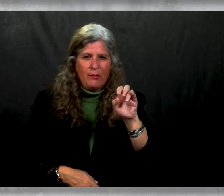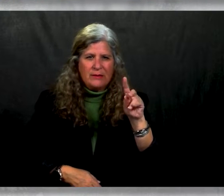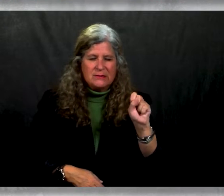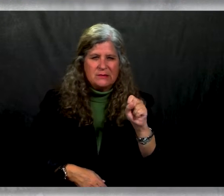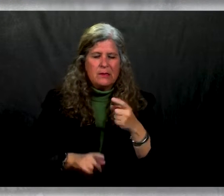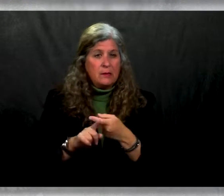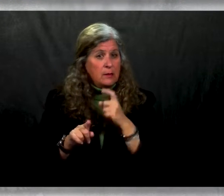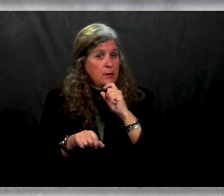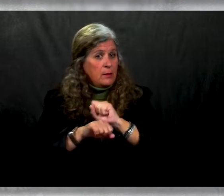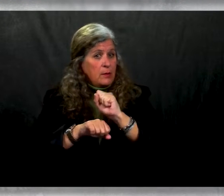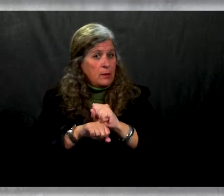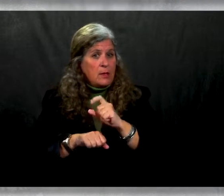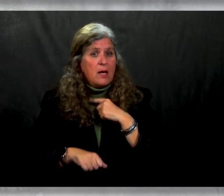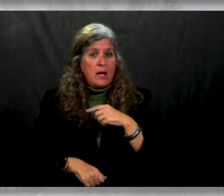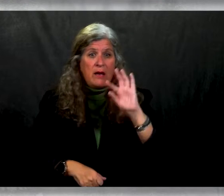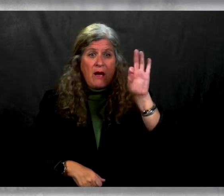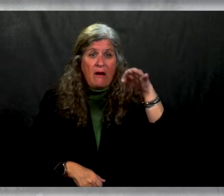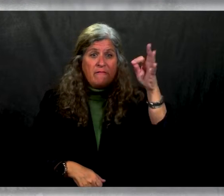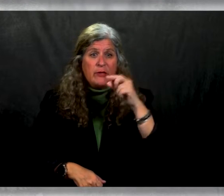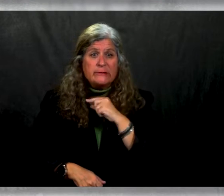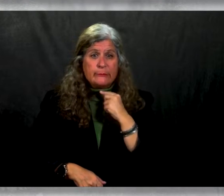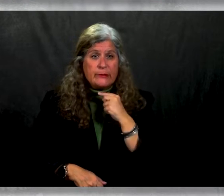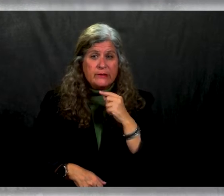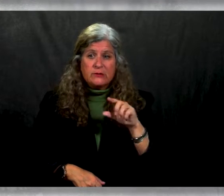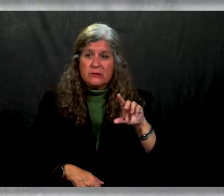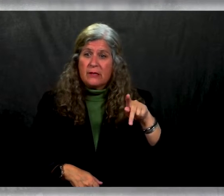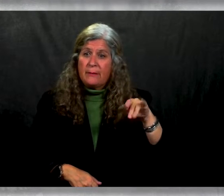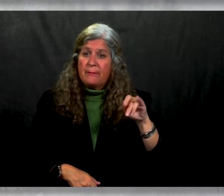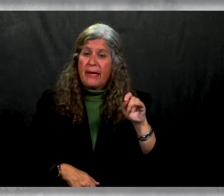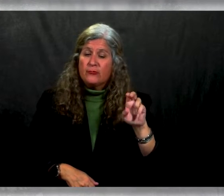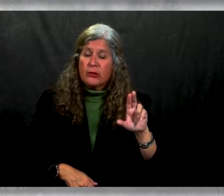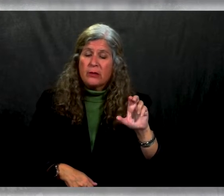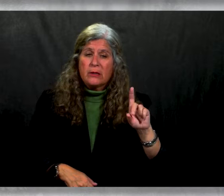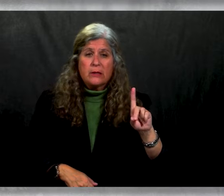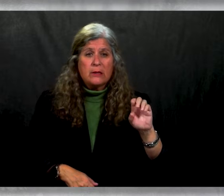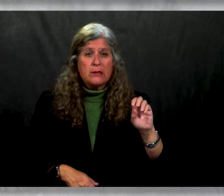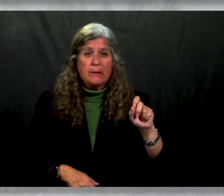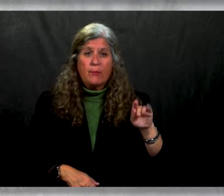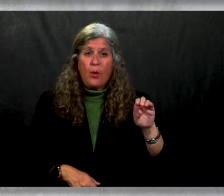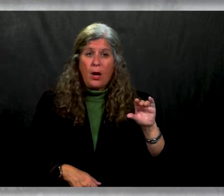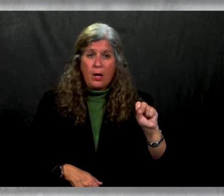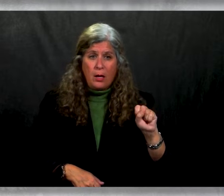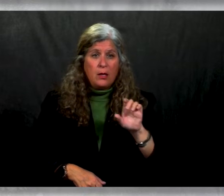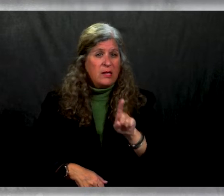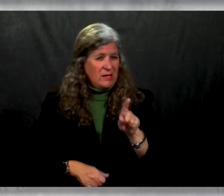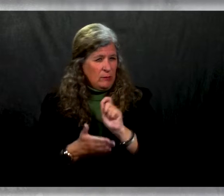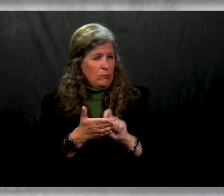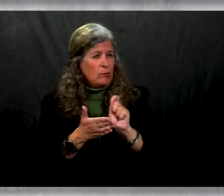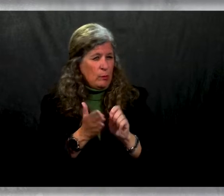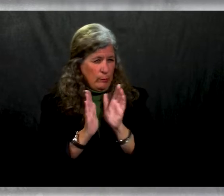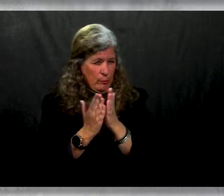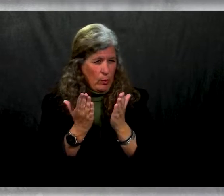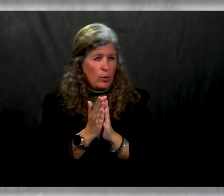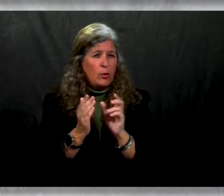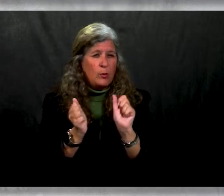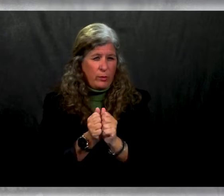of a French priest named Father Patrick Desbois, whose book "The Holocaust by Bullets" kind of gave us